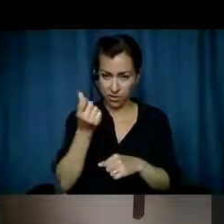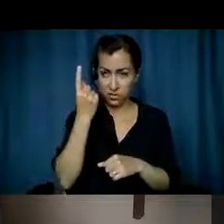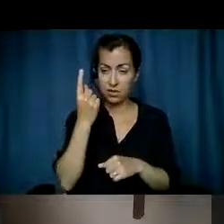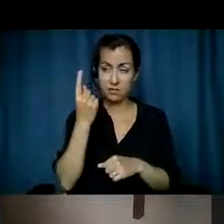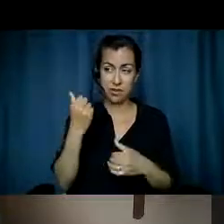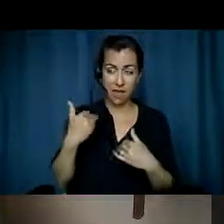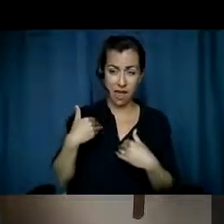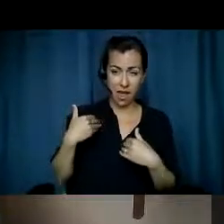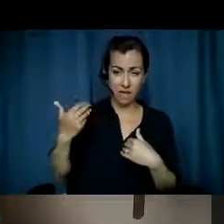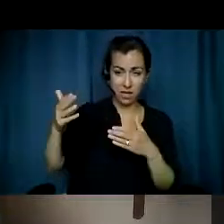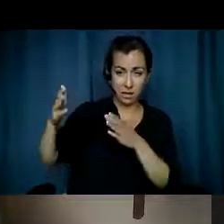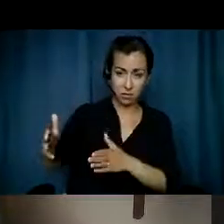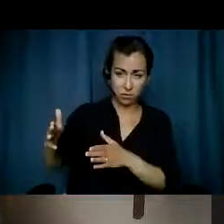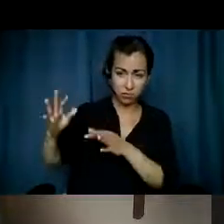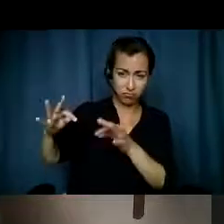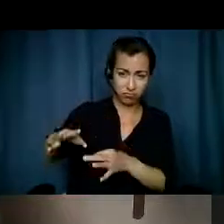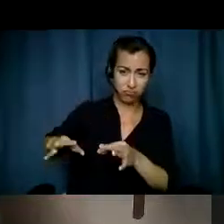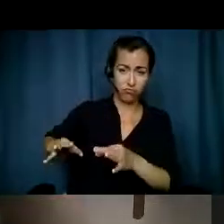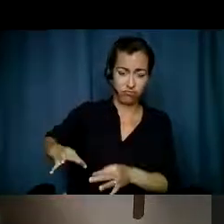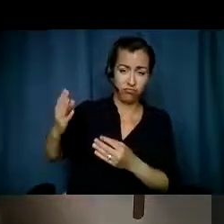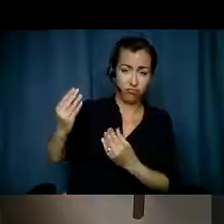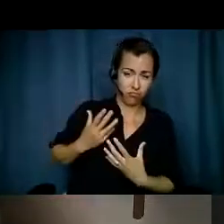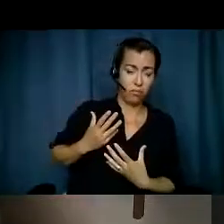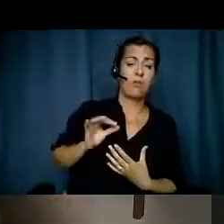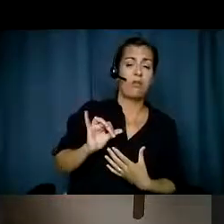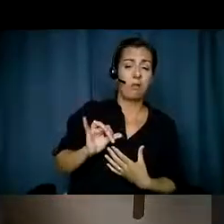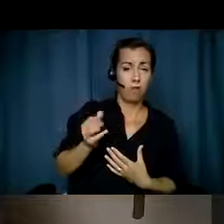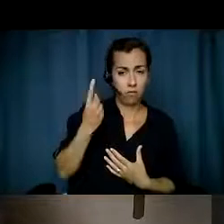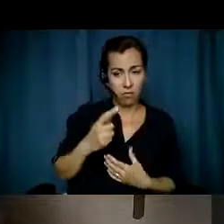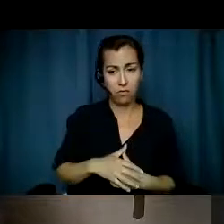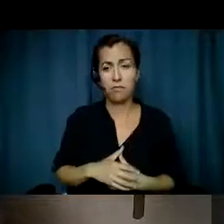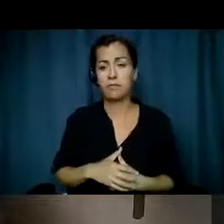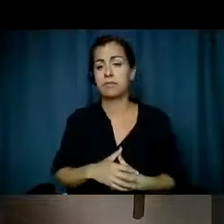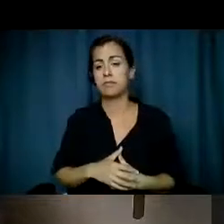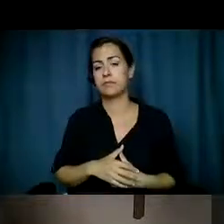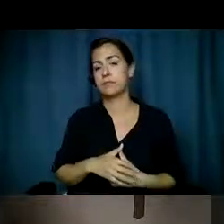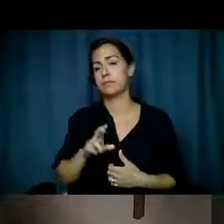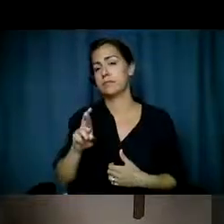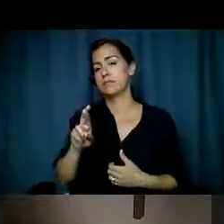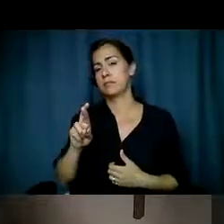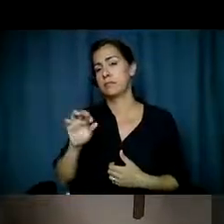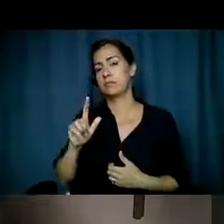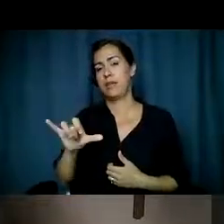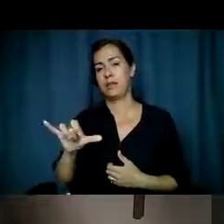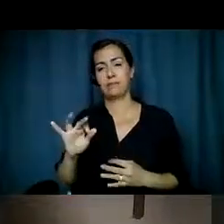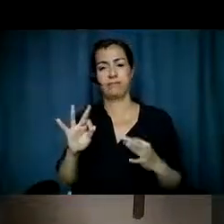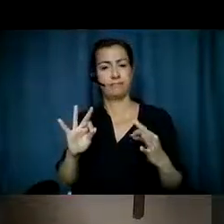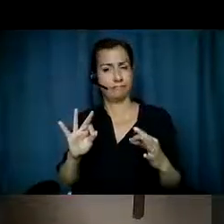opinion from their- from who they want to see and whatnot.